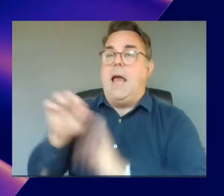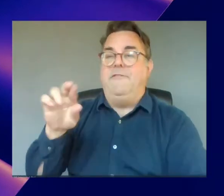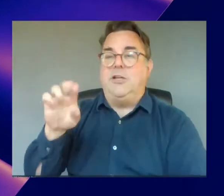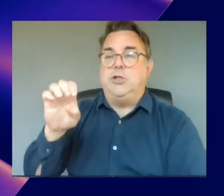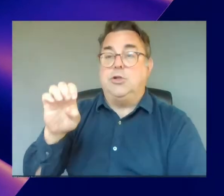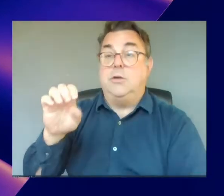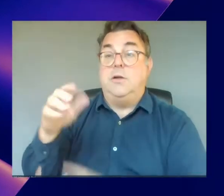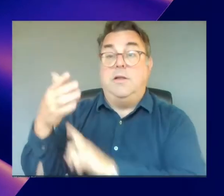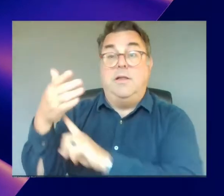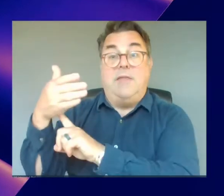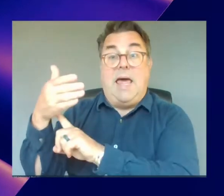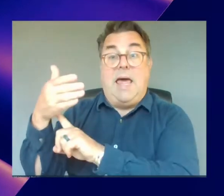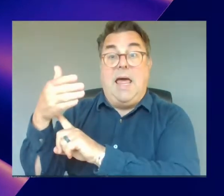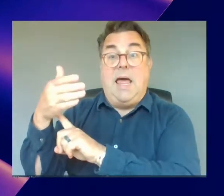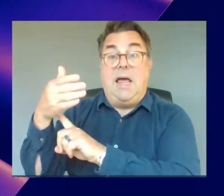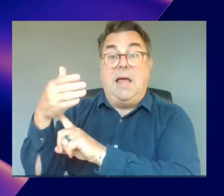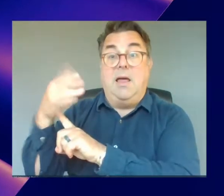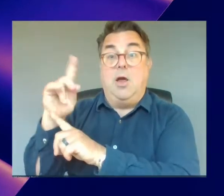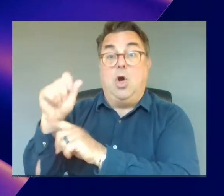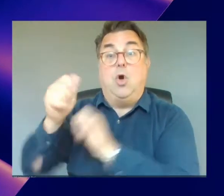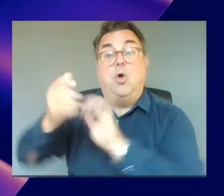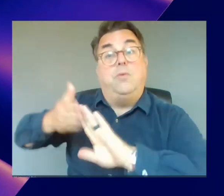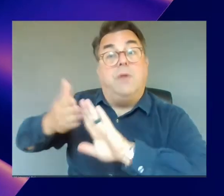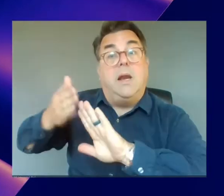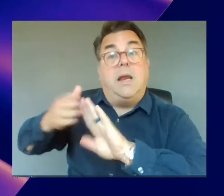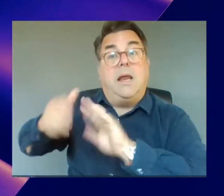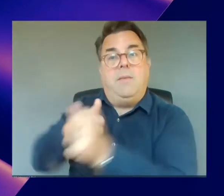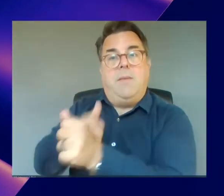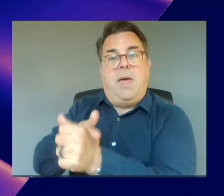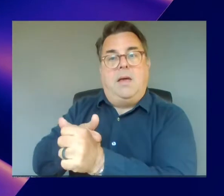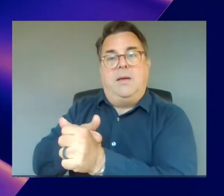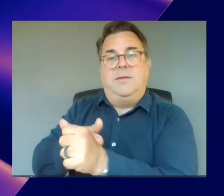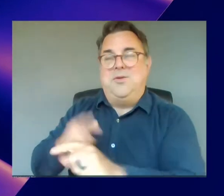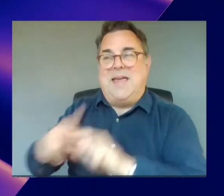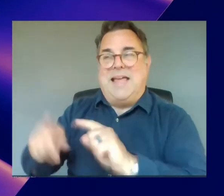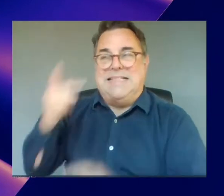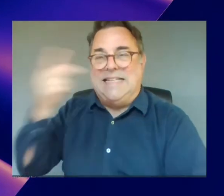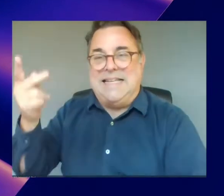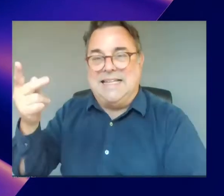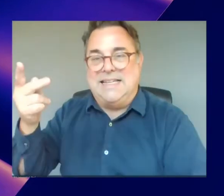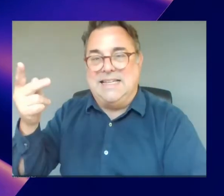and you have your code running behind, but nobody can access that code because it's a simple toggle.